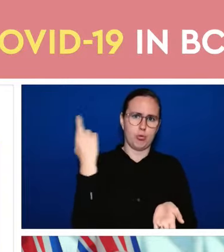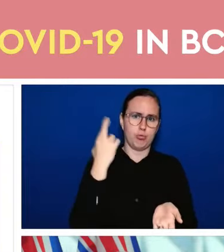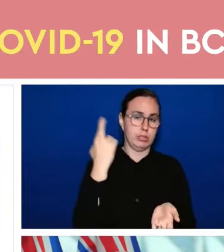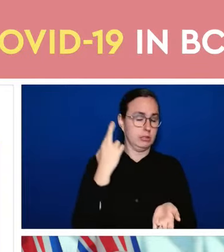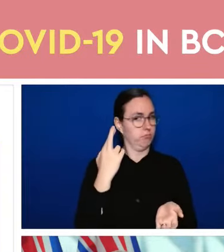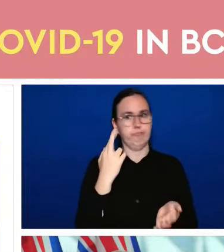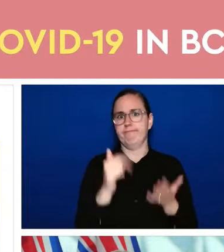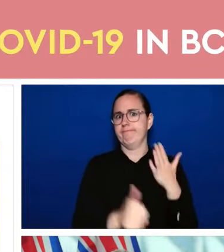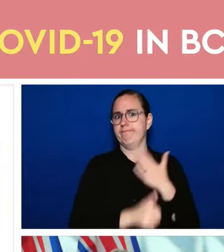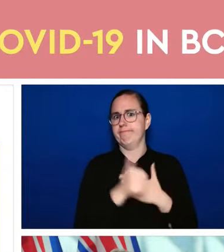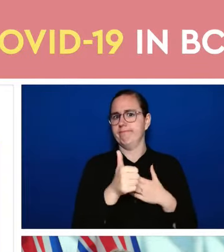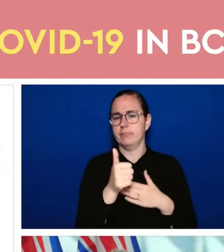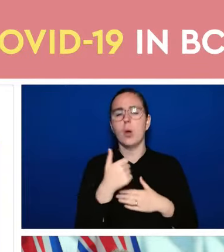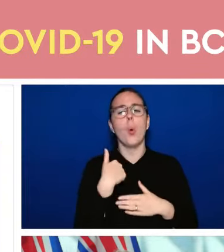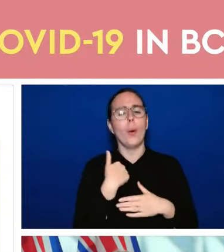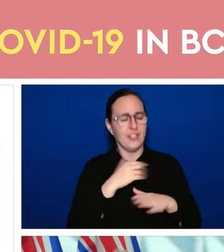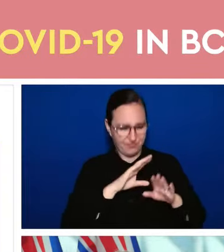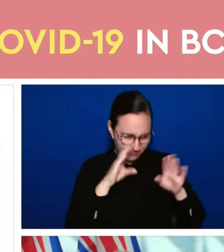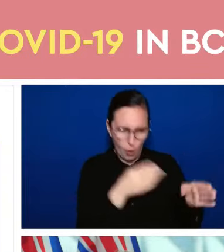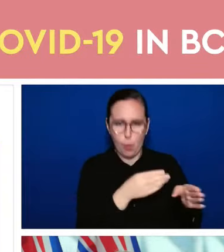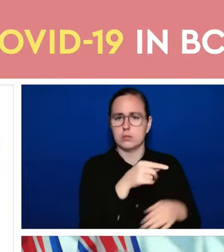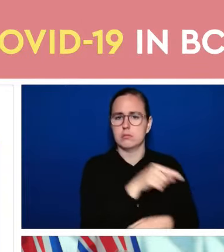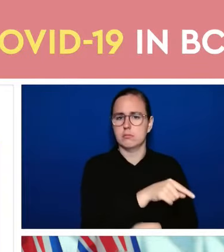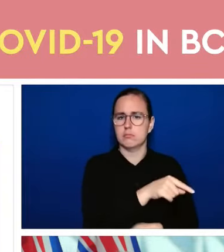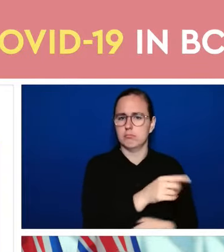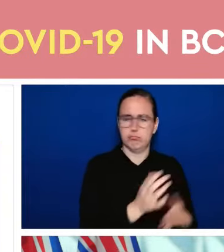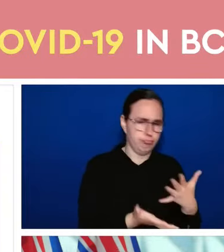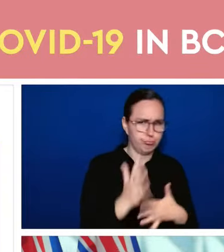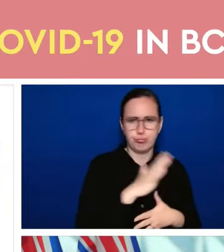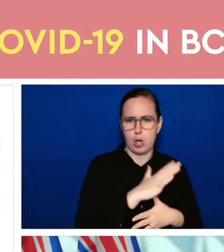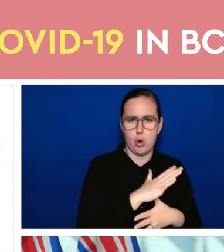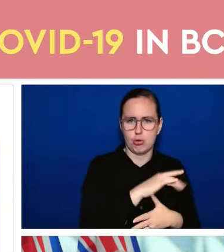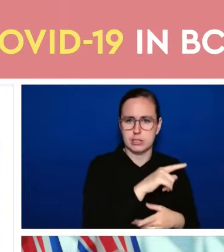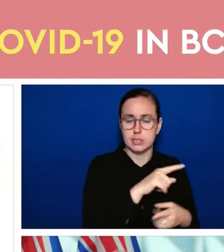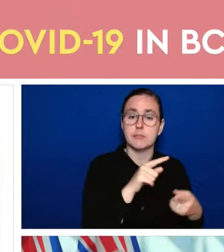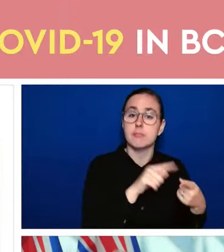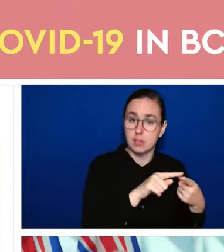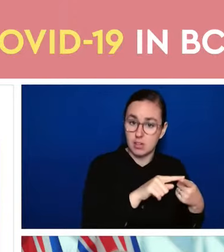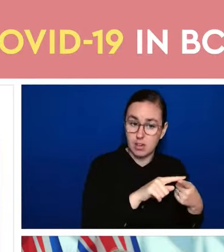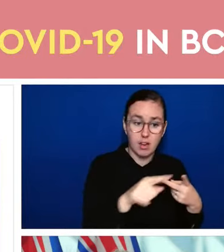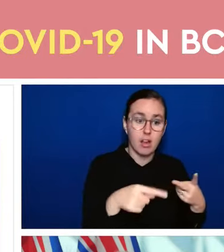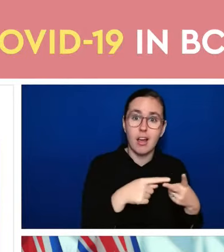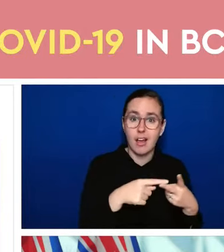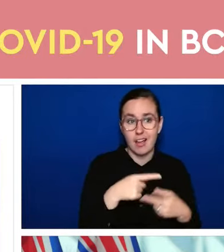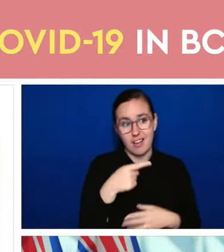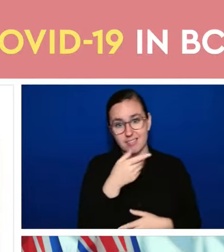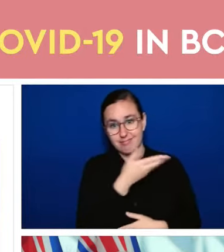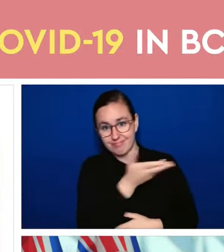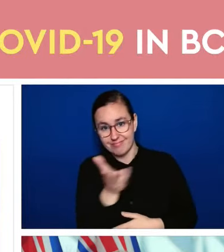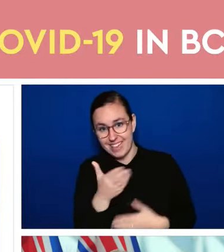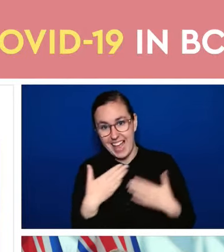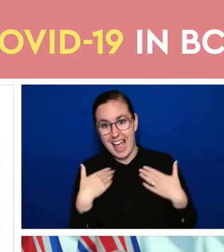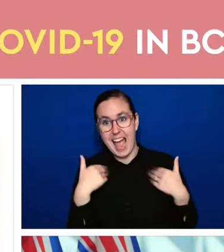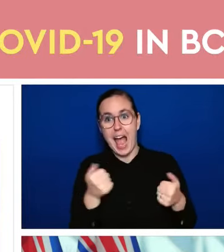system capacity we know that there has been a strain and on